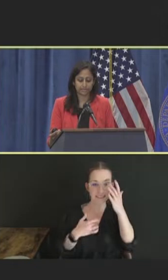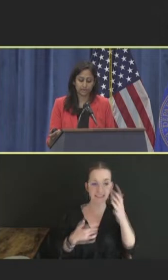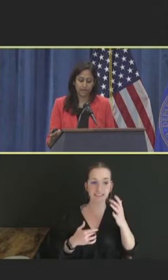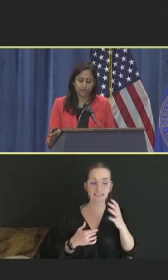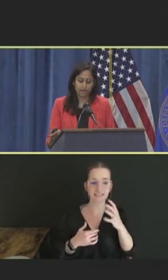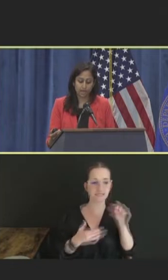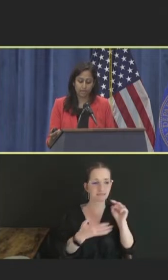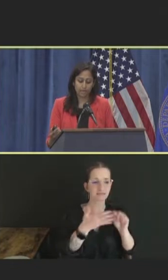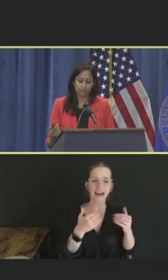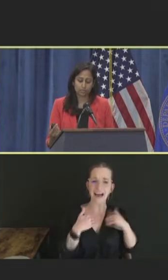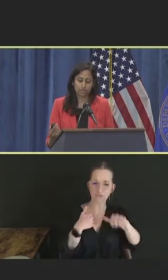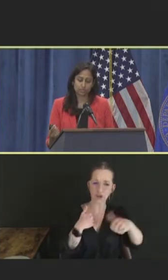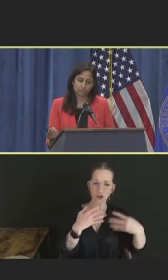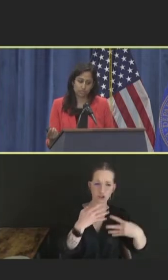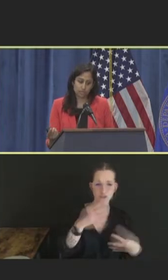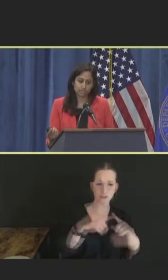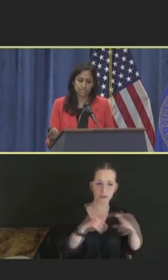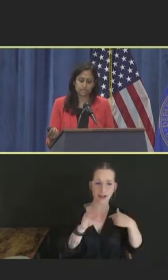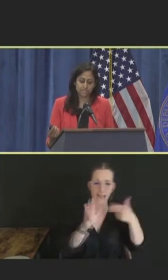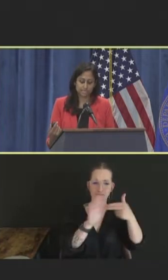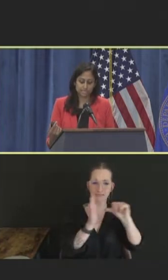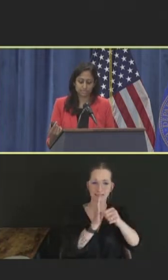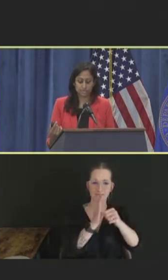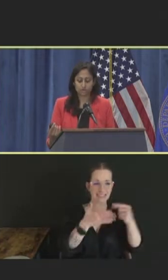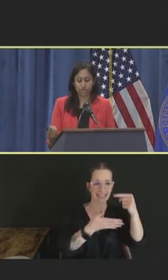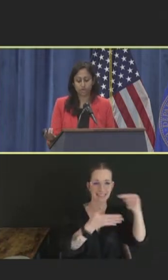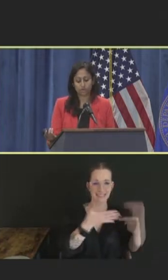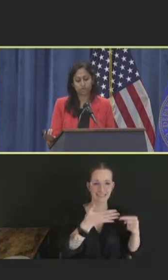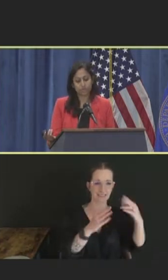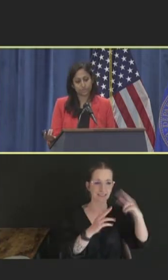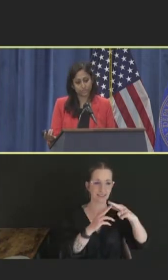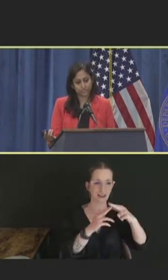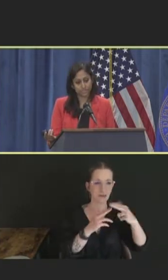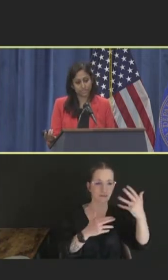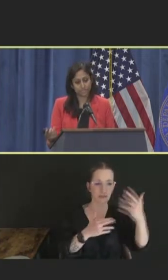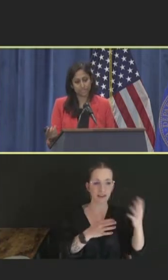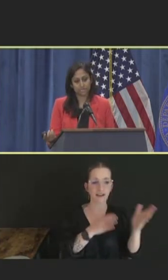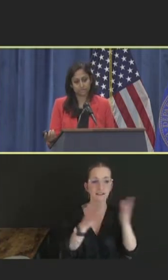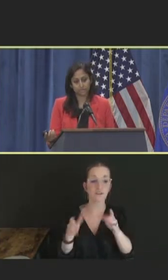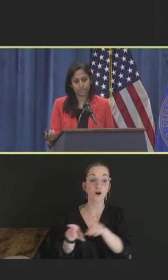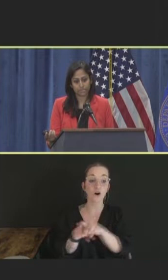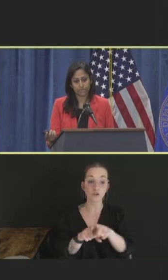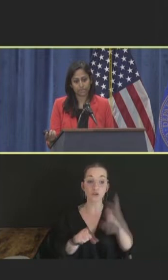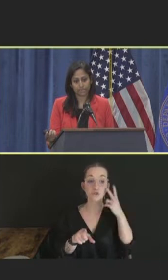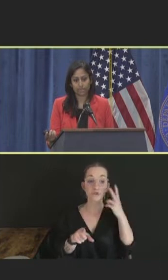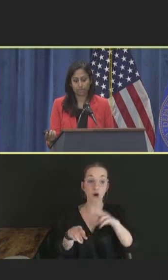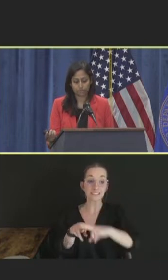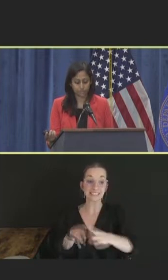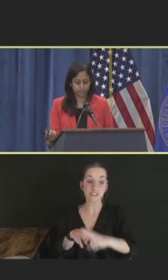And we also saw some decreases in chronic lower respiratory disease and influenza and pneumonia.